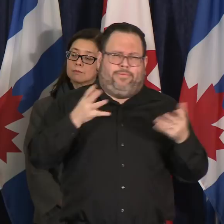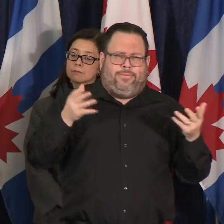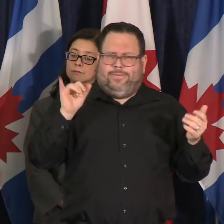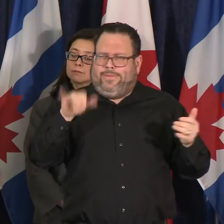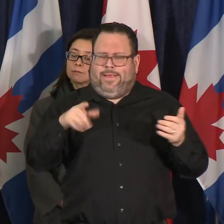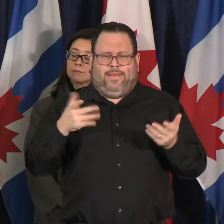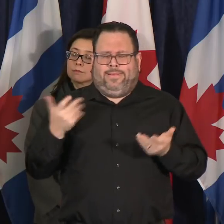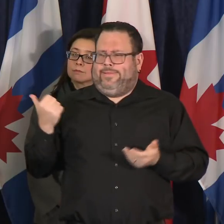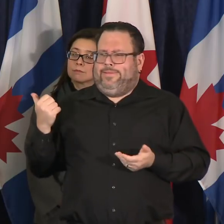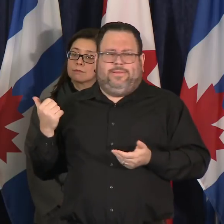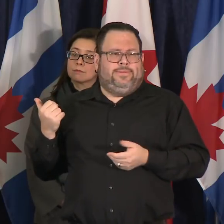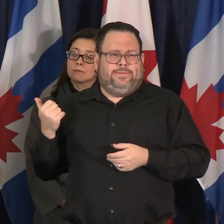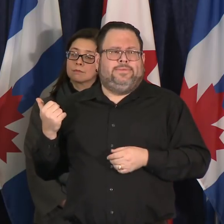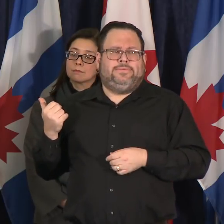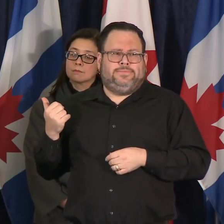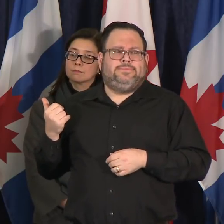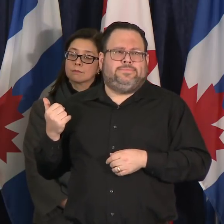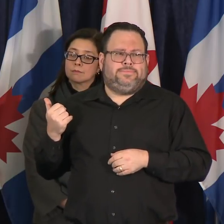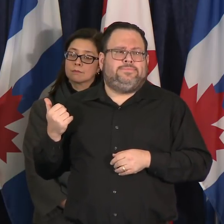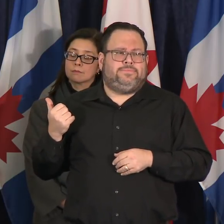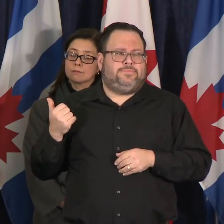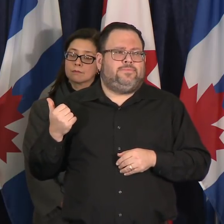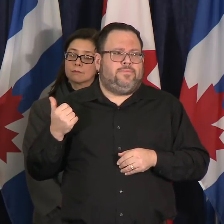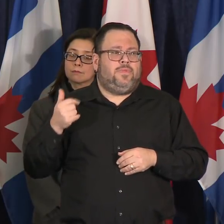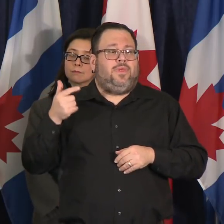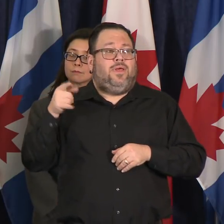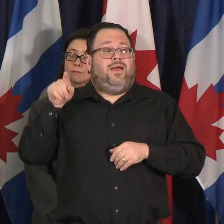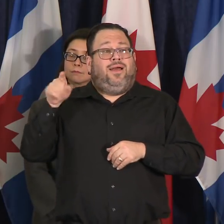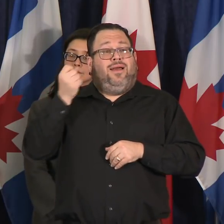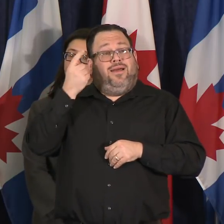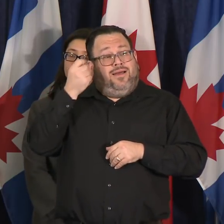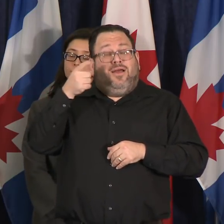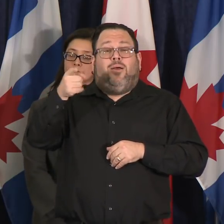know delivering services as we were before all of this happened but with